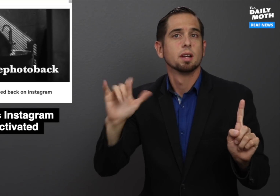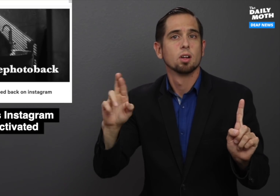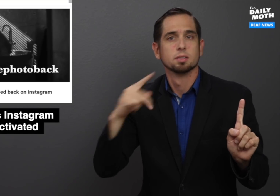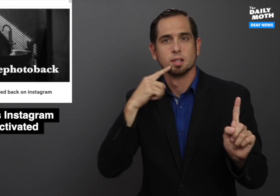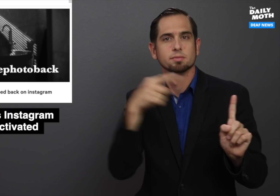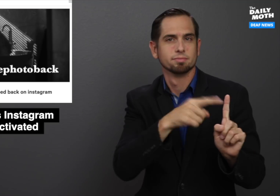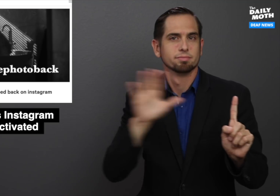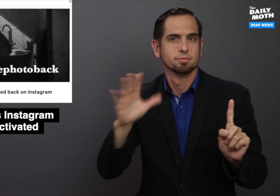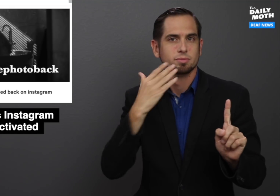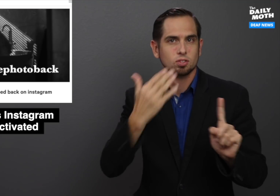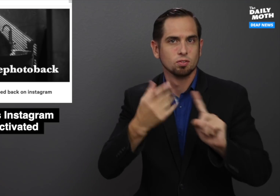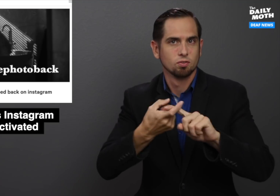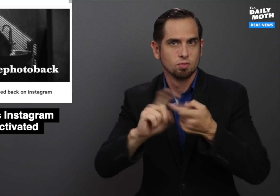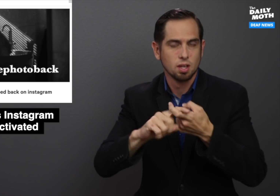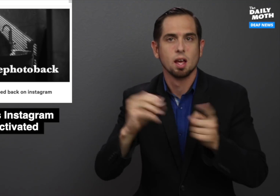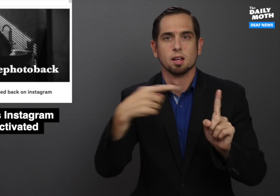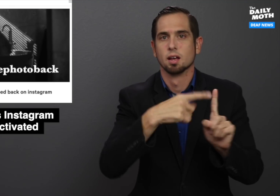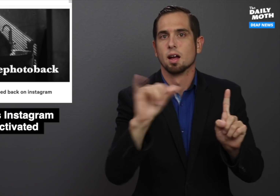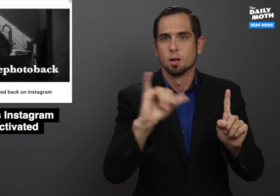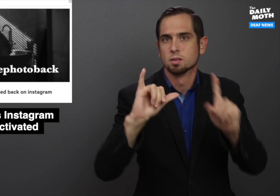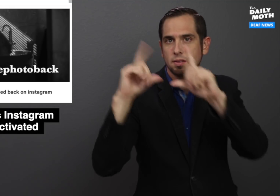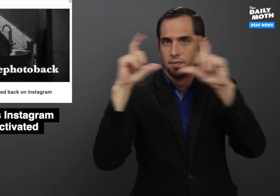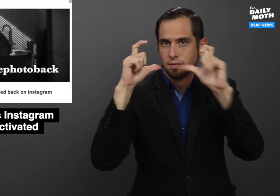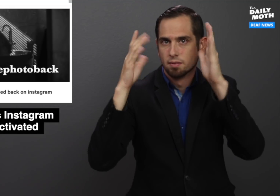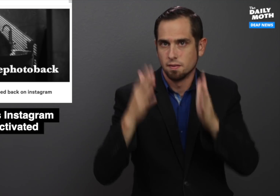started a change.org petition called